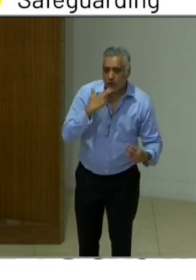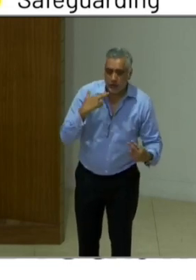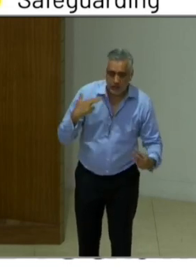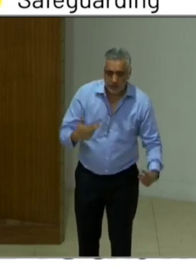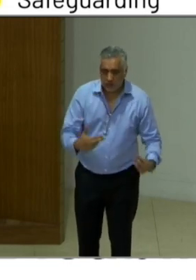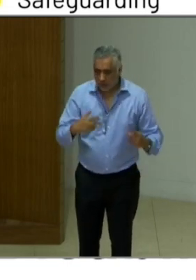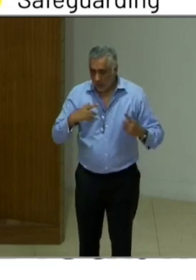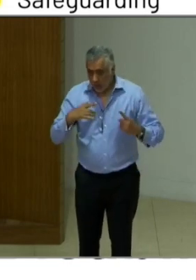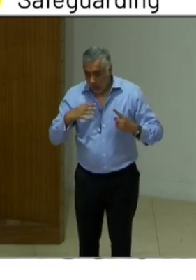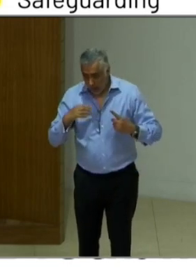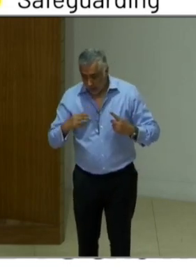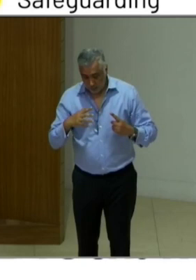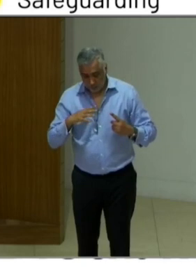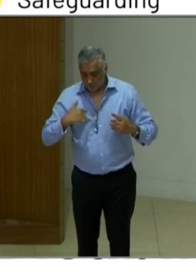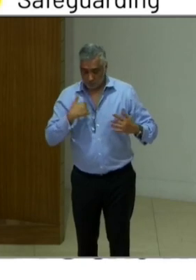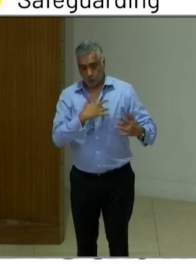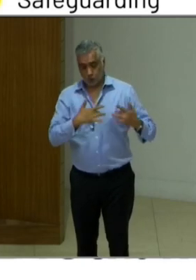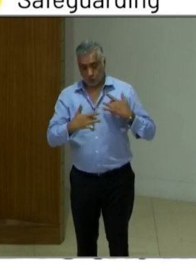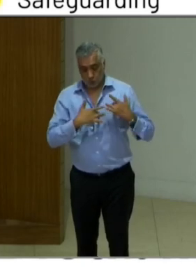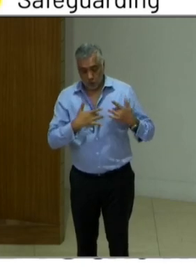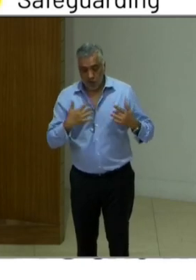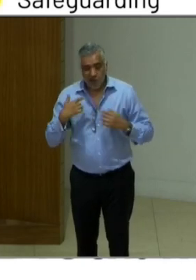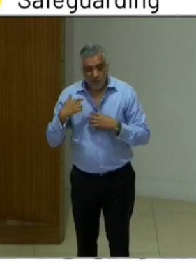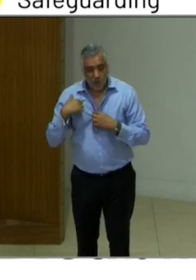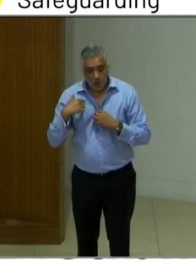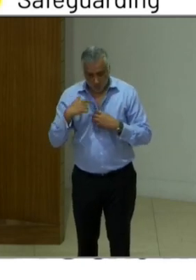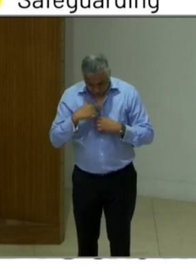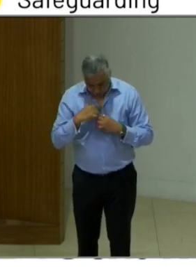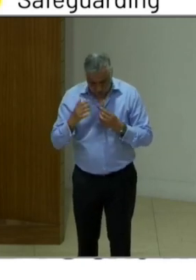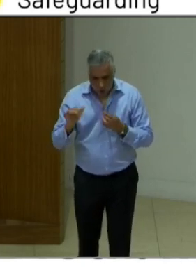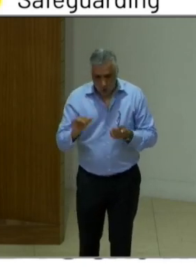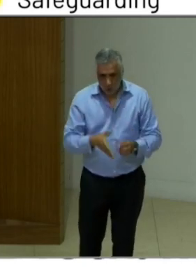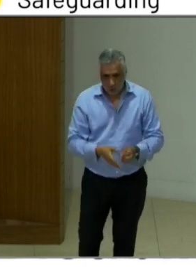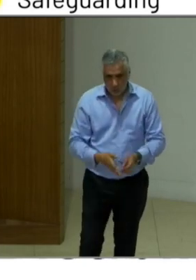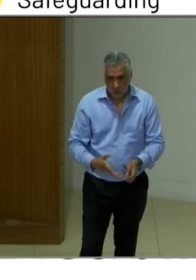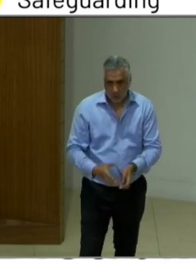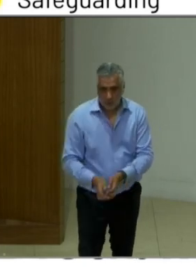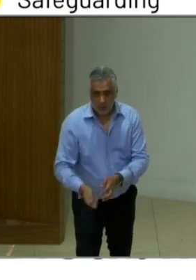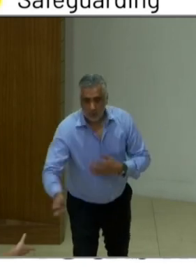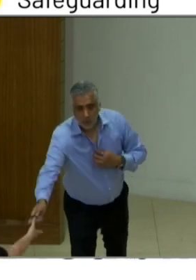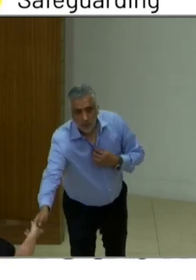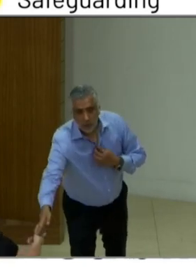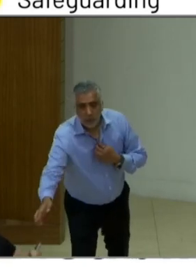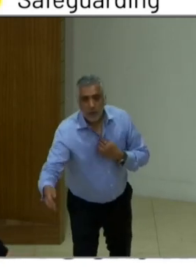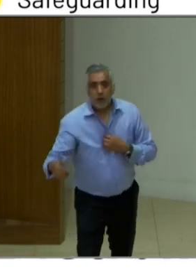remains a grave and central concern. But we have subsequently also seen the need to move further. To respond to other